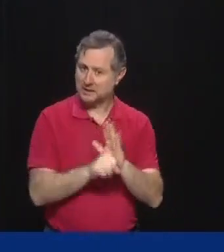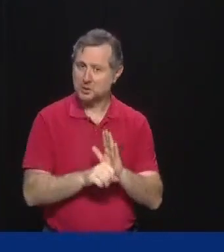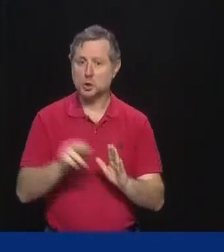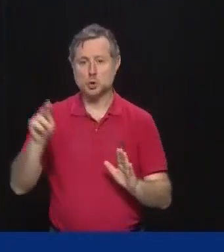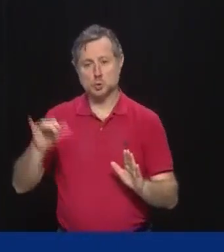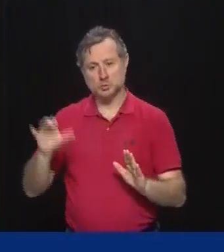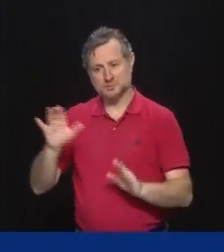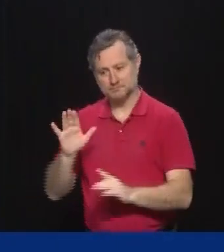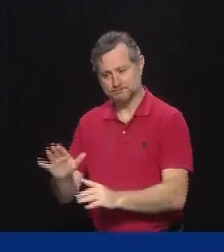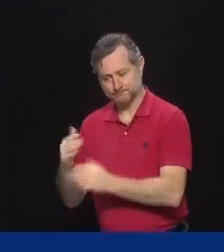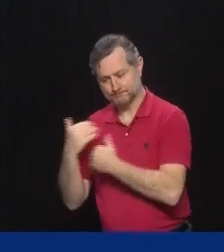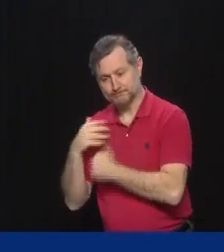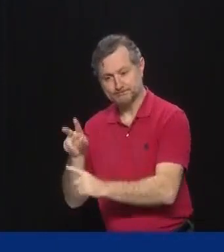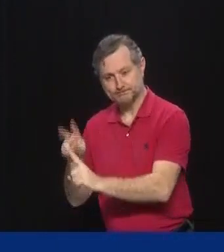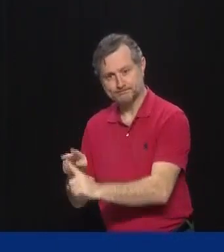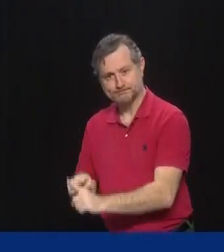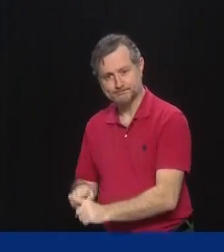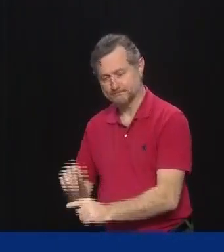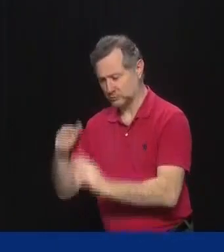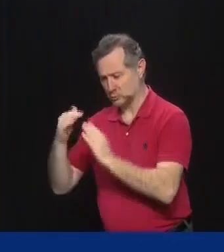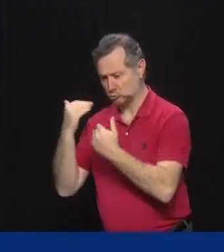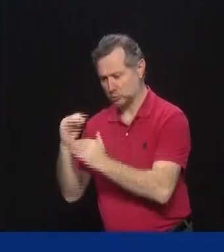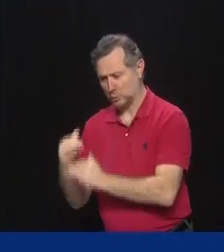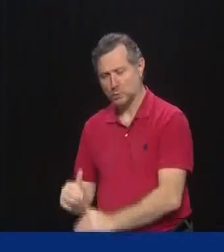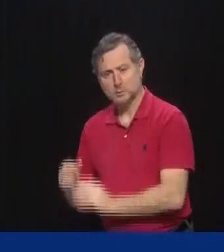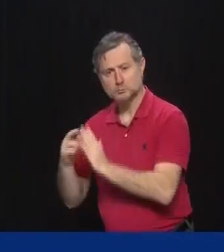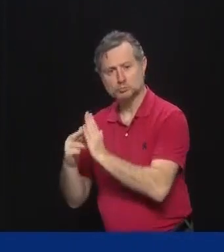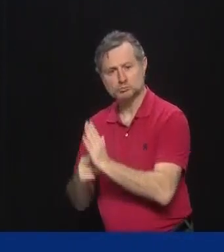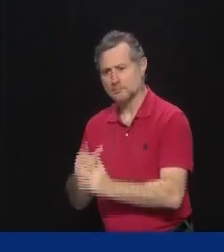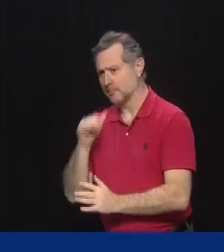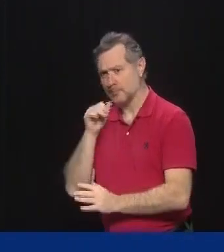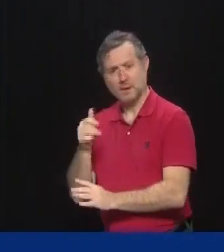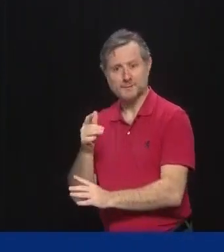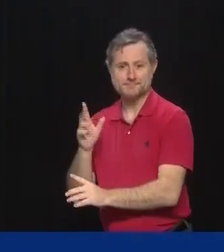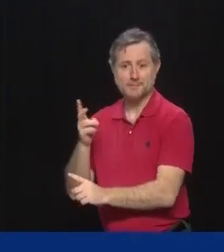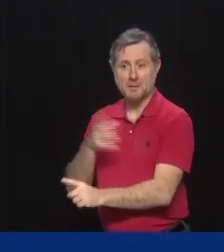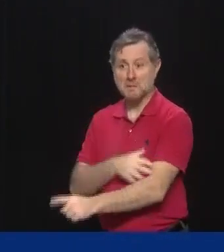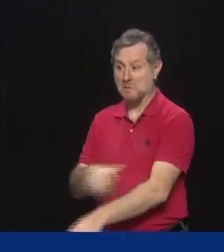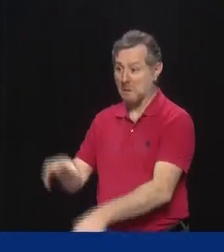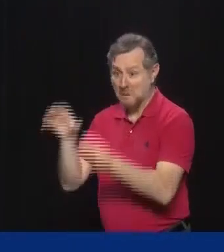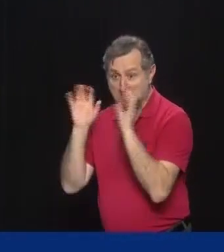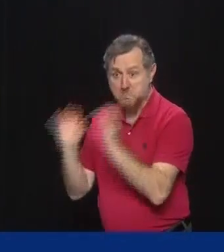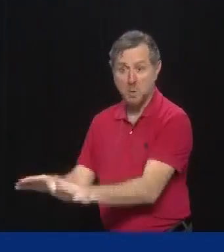NEW YORK CITY IS THE CITY, NOT THE STATE, PUT IN THIS R